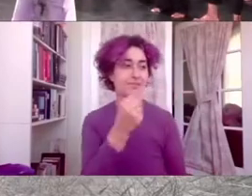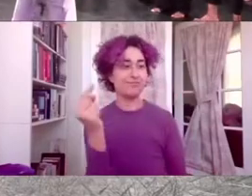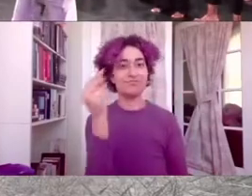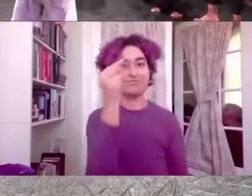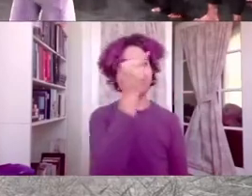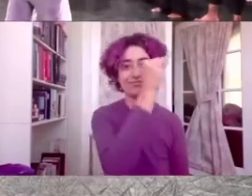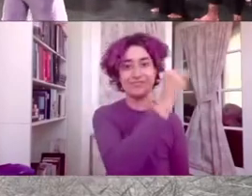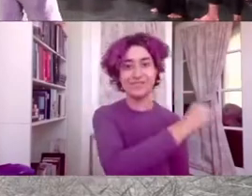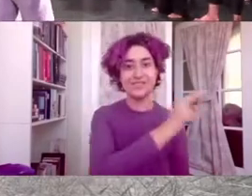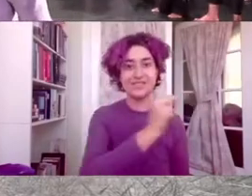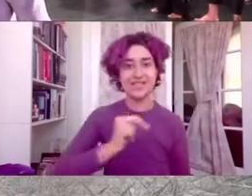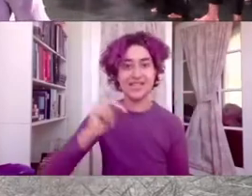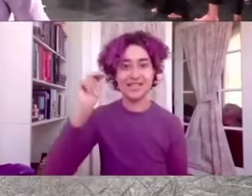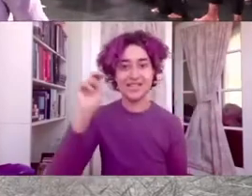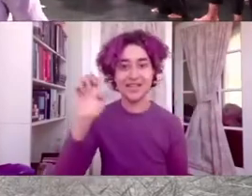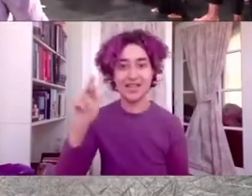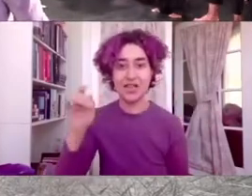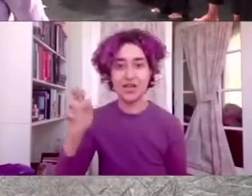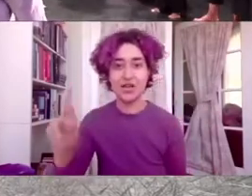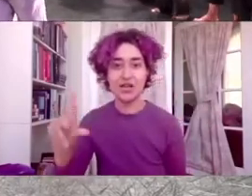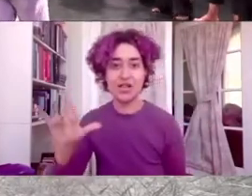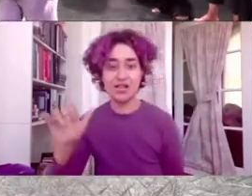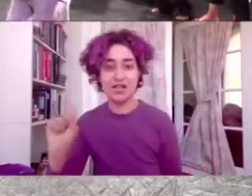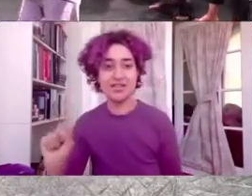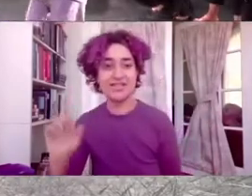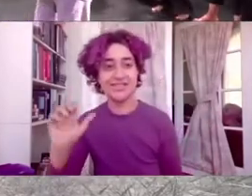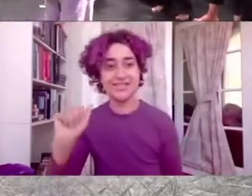to the Netherlands and Santo Domingo.